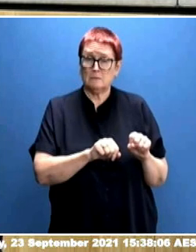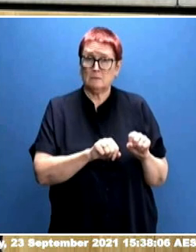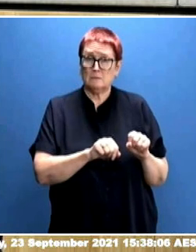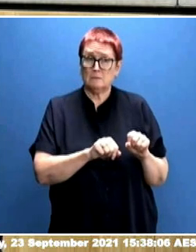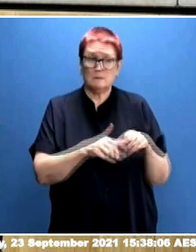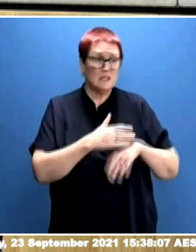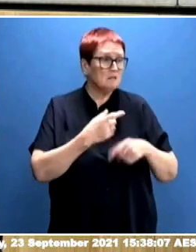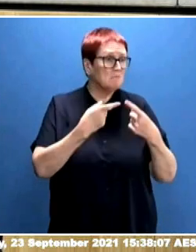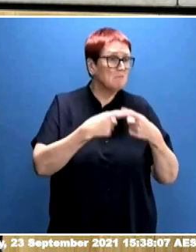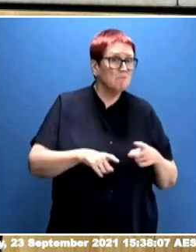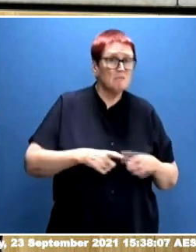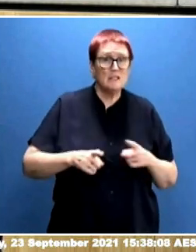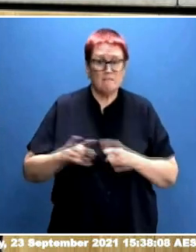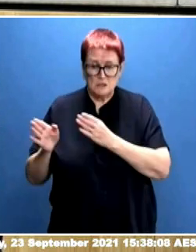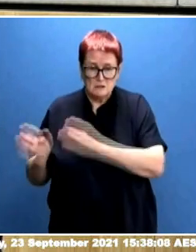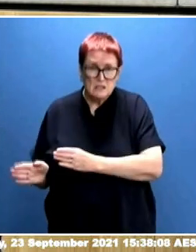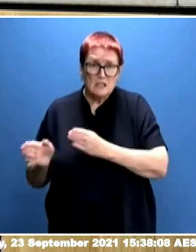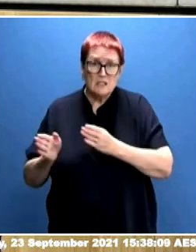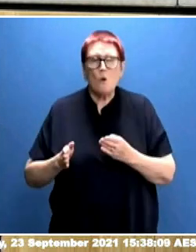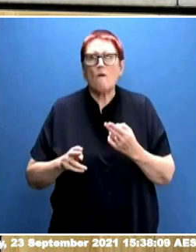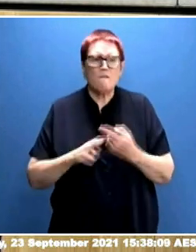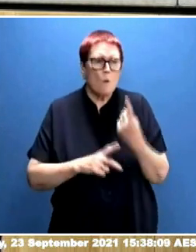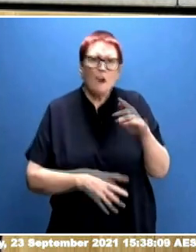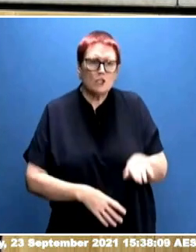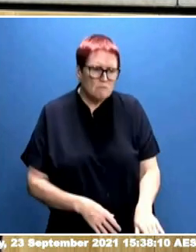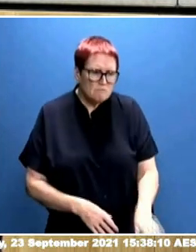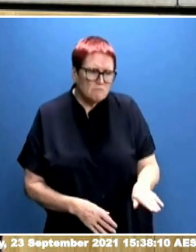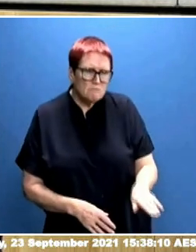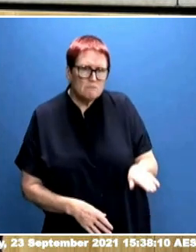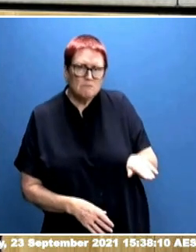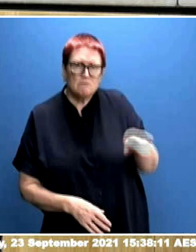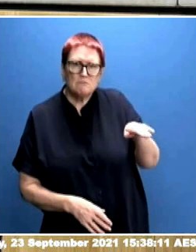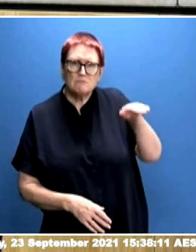different stages, multiple stages of a child and family interacting with the